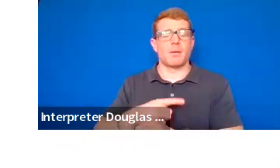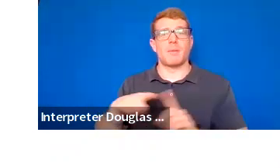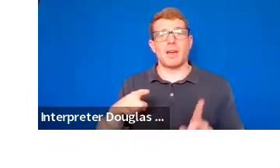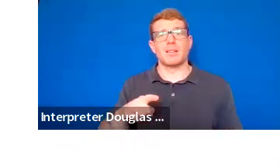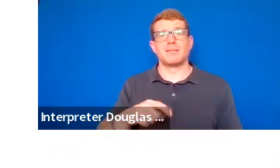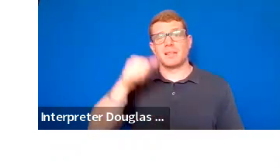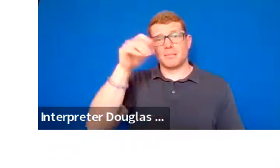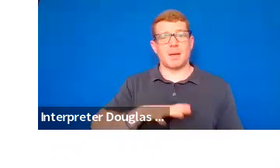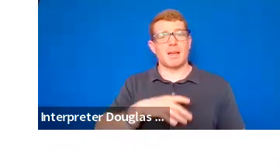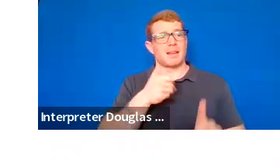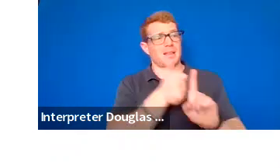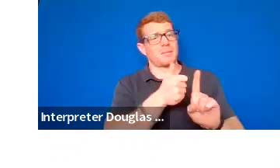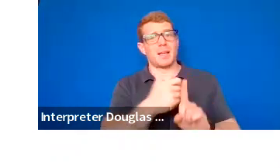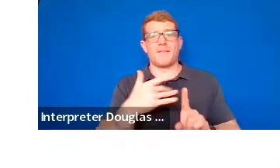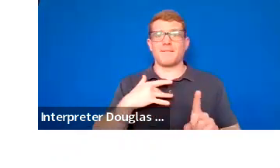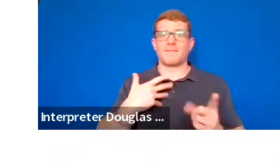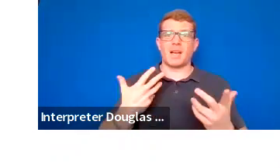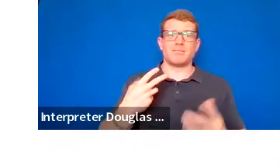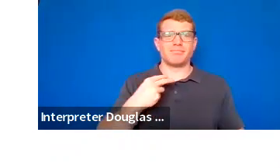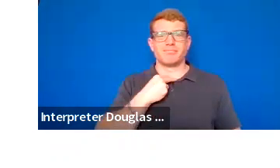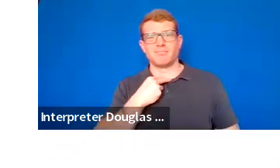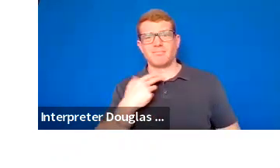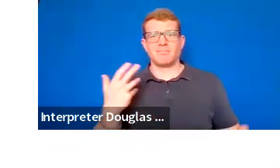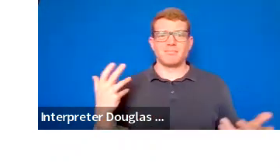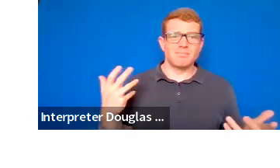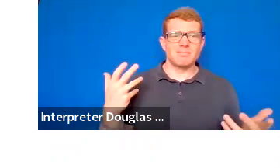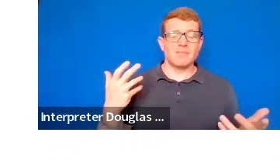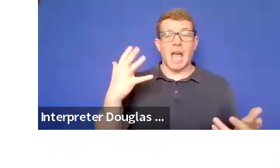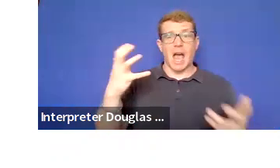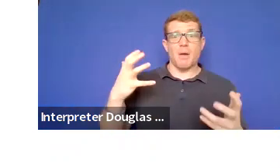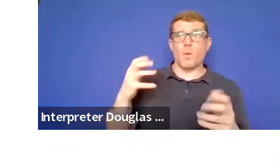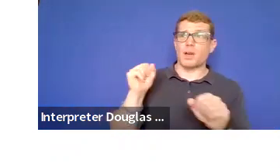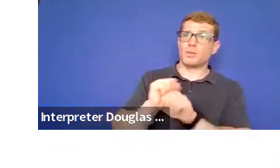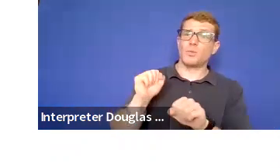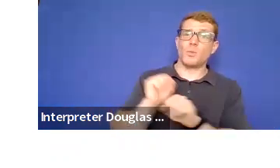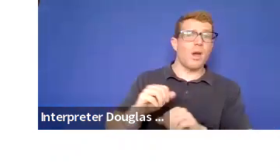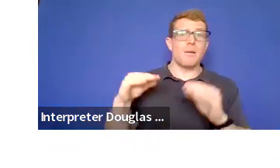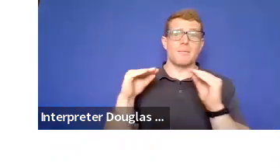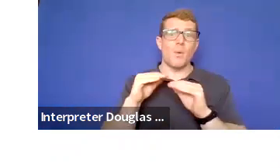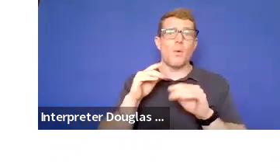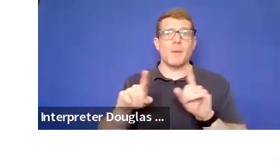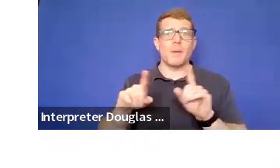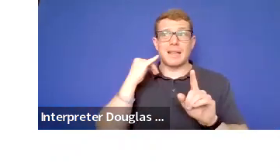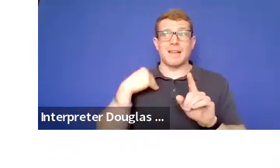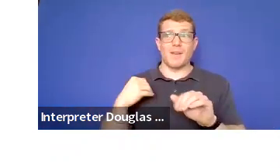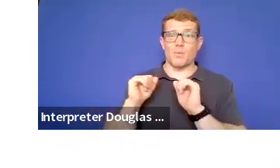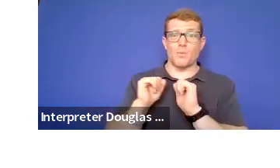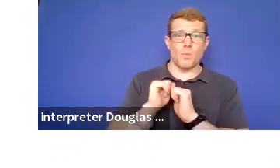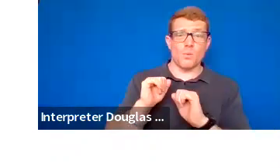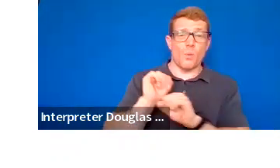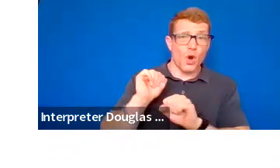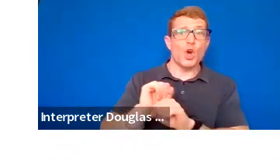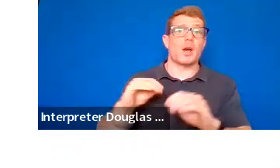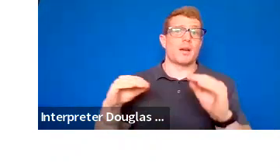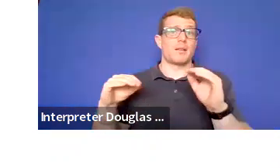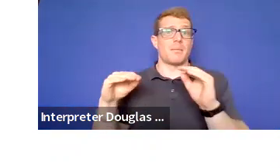But in doing so felt that he would lose his medicaid eligibility, which was the only healthcare insurance available to you.